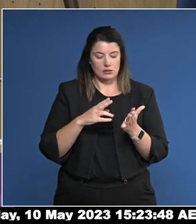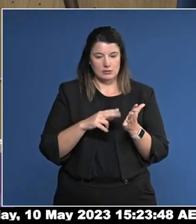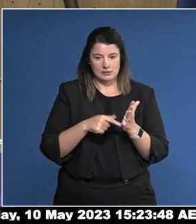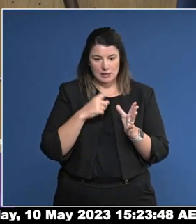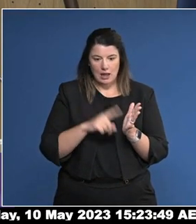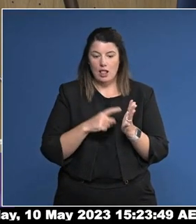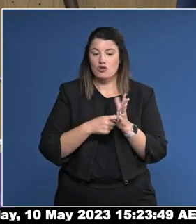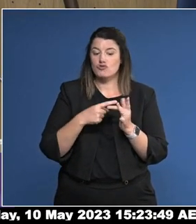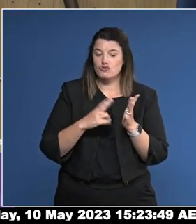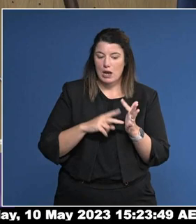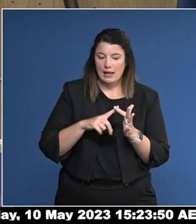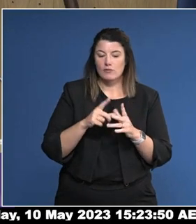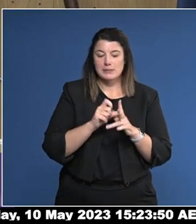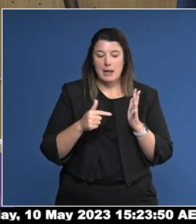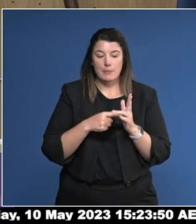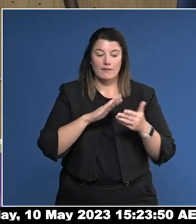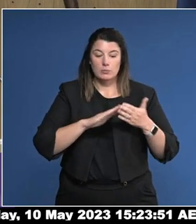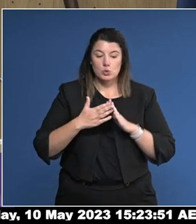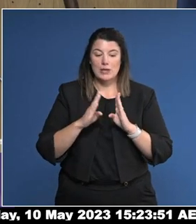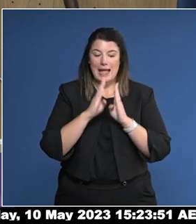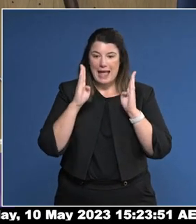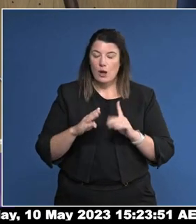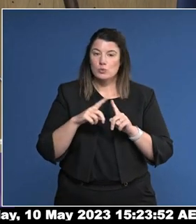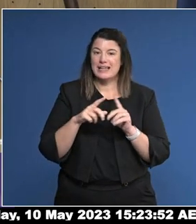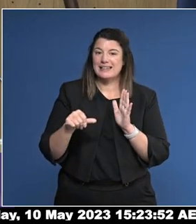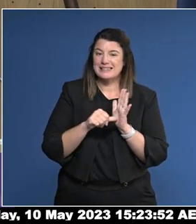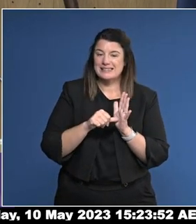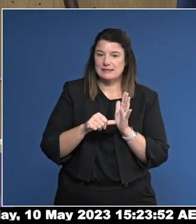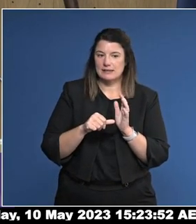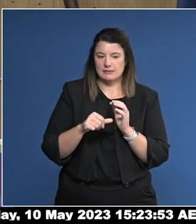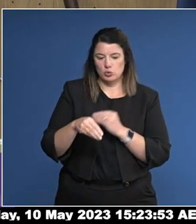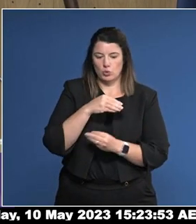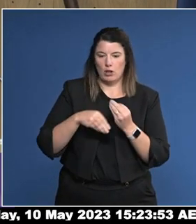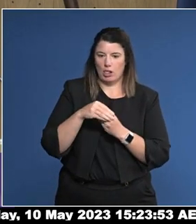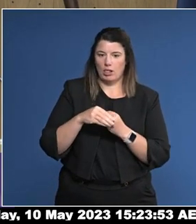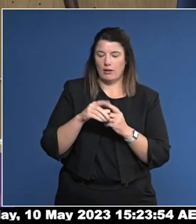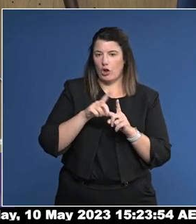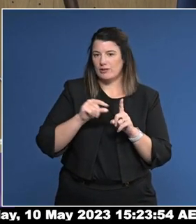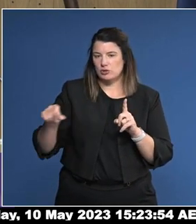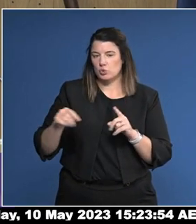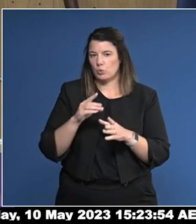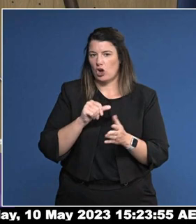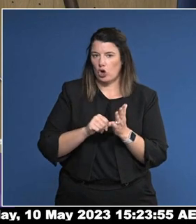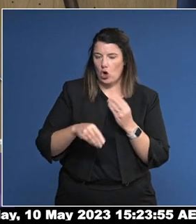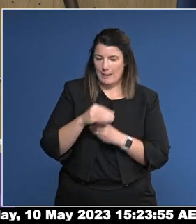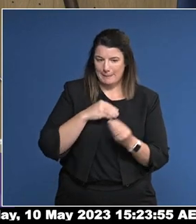Housing and Digital Economy, and that will be the final witness. I understand she's taking an affirmation.